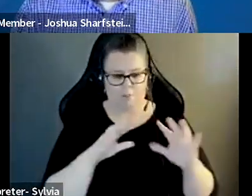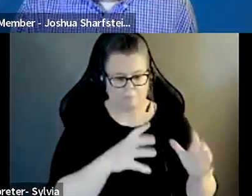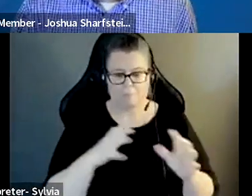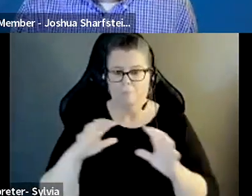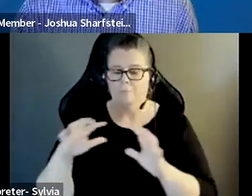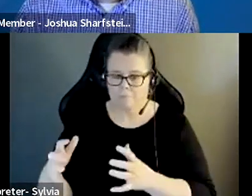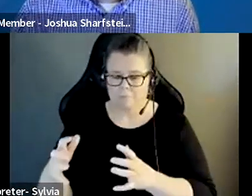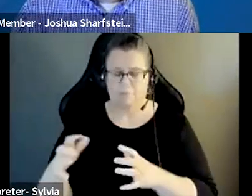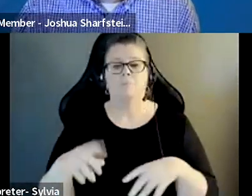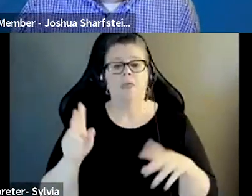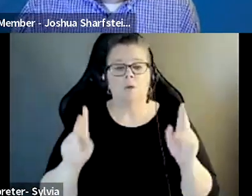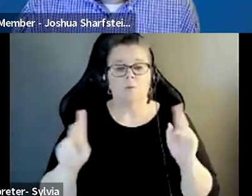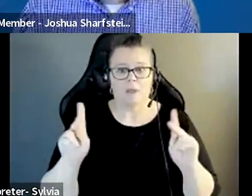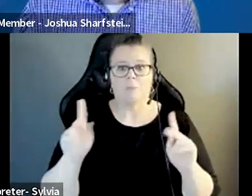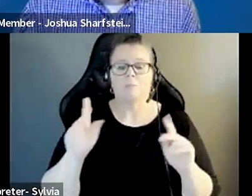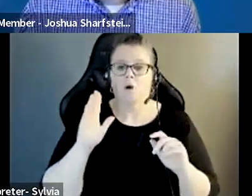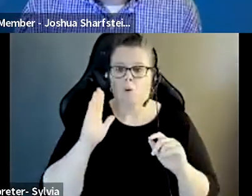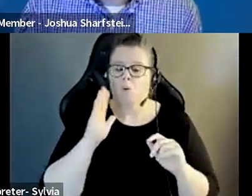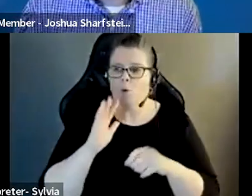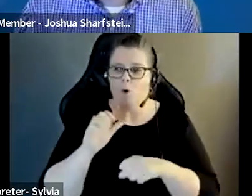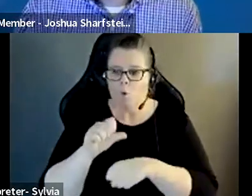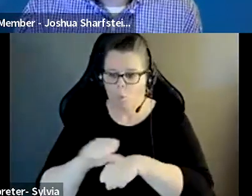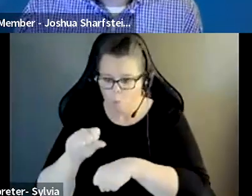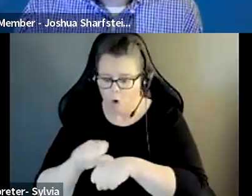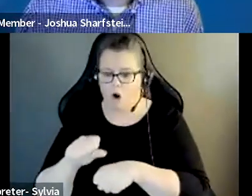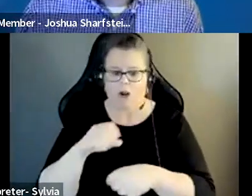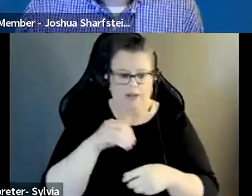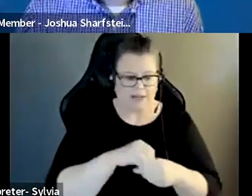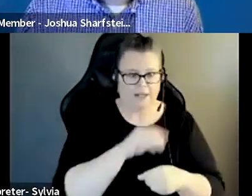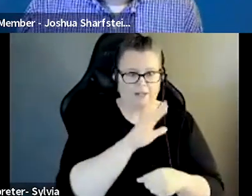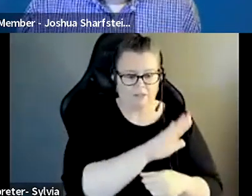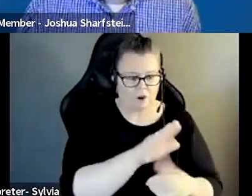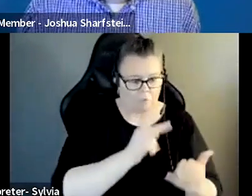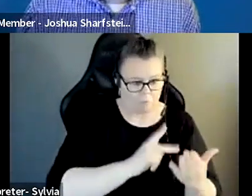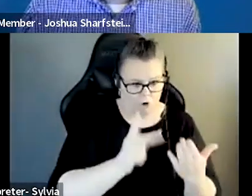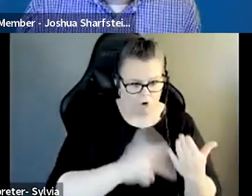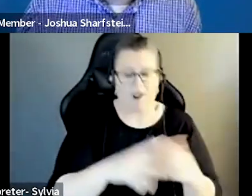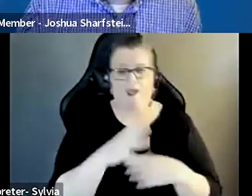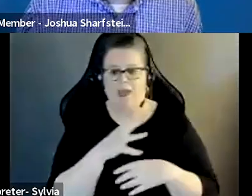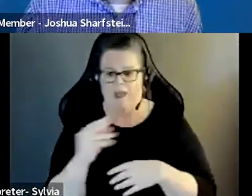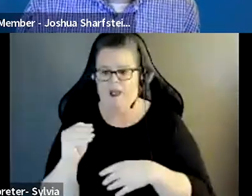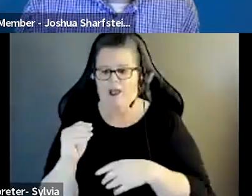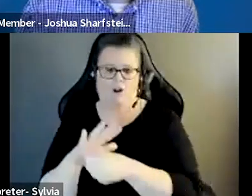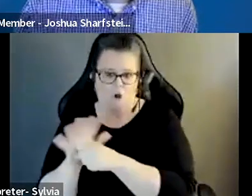people will be both in program and working on COVID, or if we have a vaccine taskforce that will be working